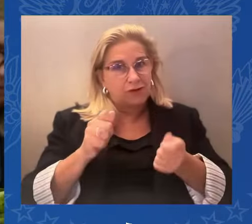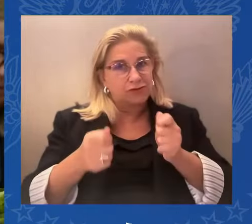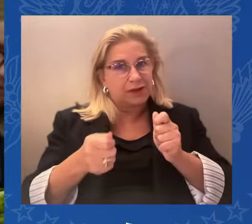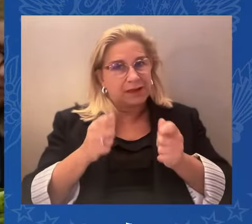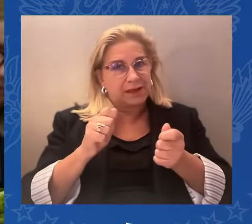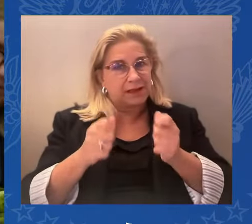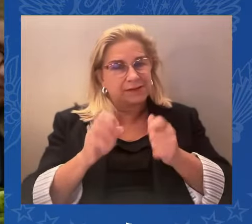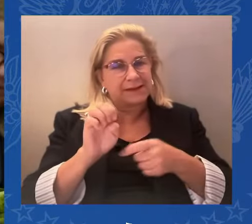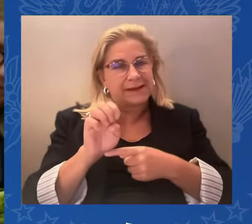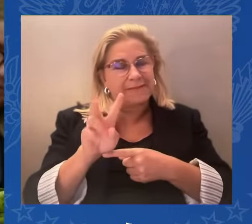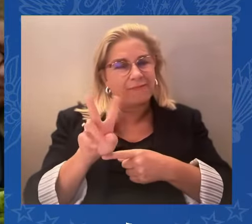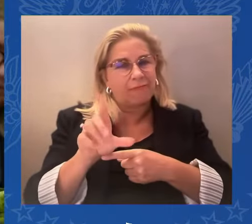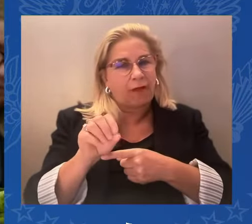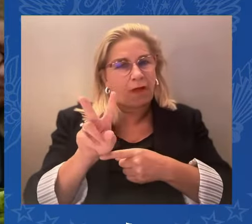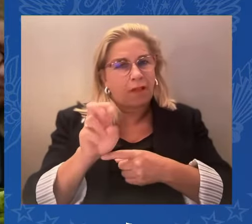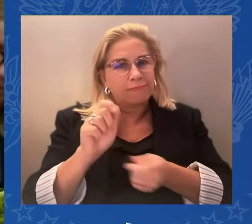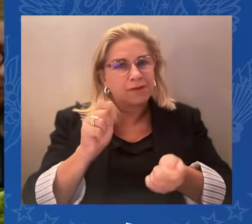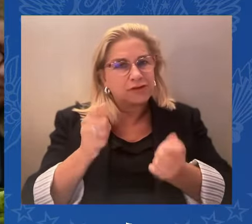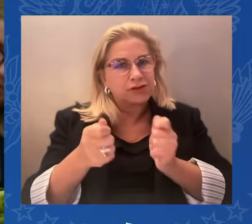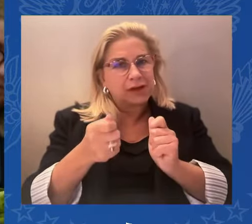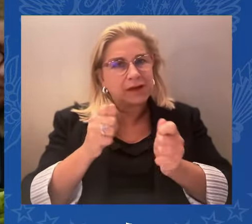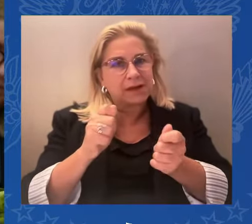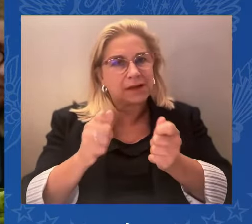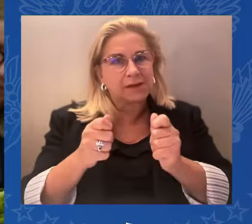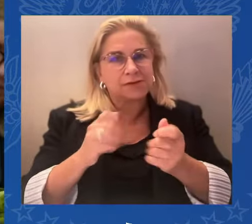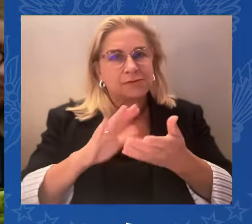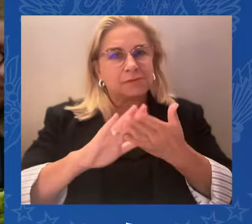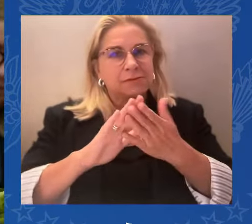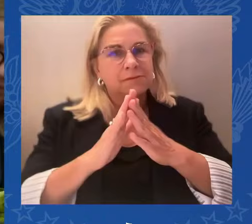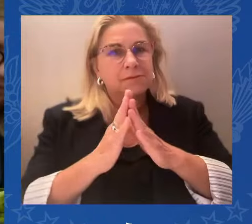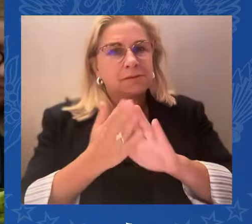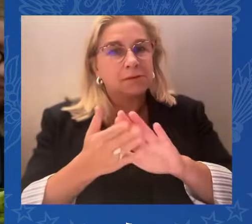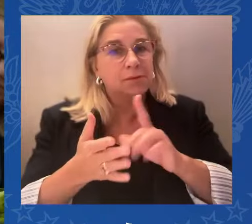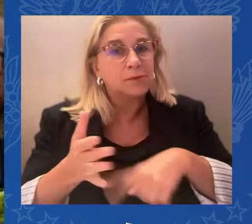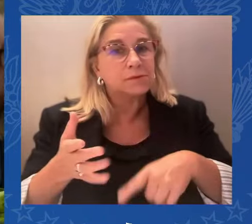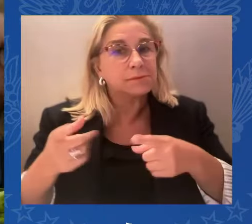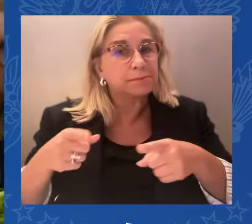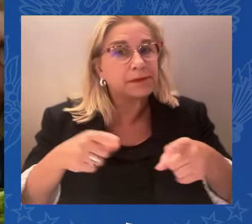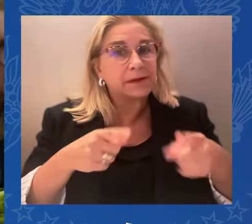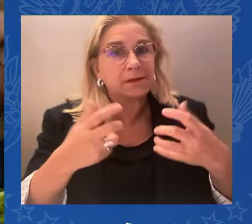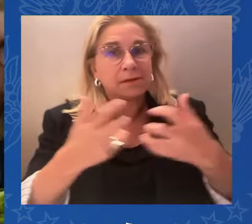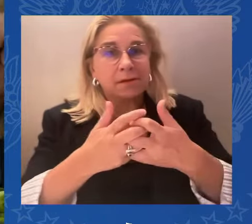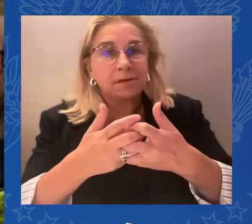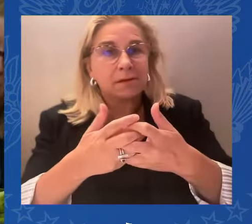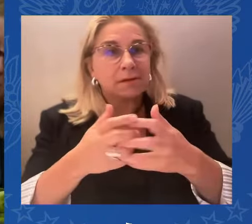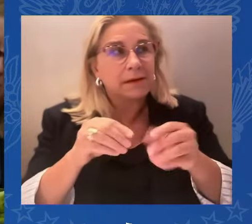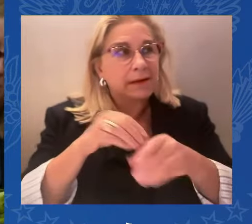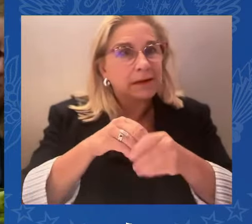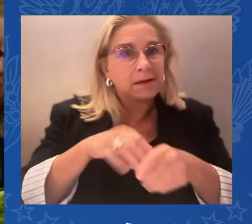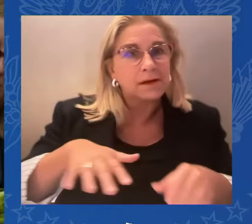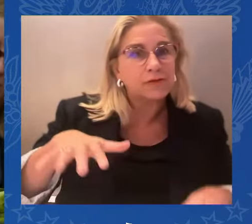We represent, in this region, the -- the fastest-growing region of the world in human history.